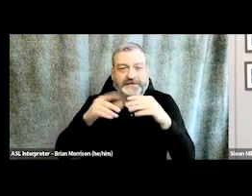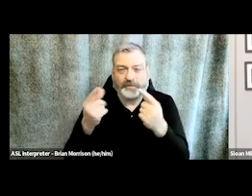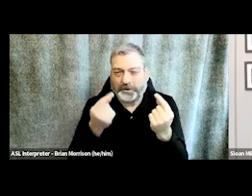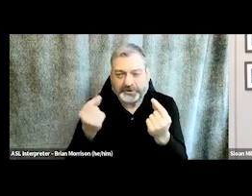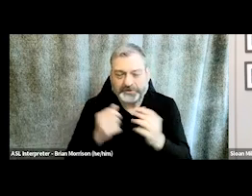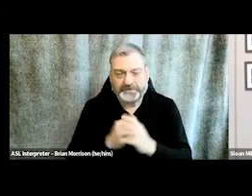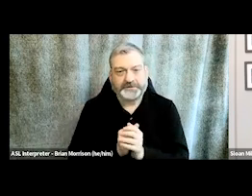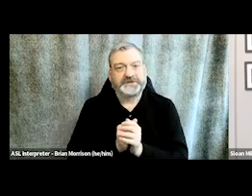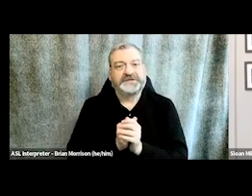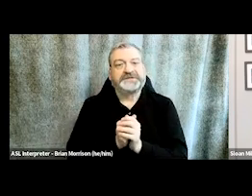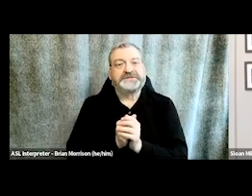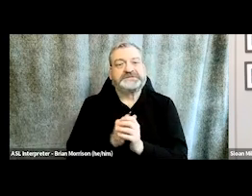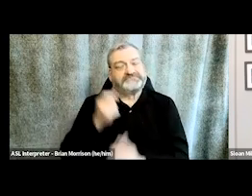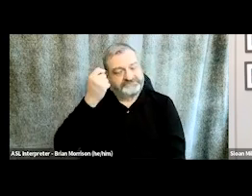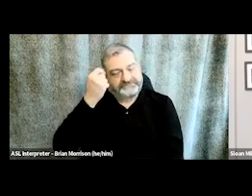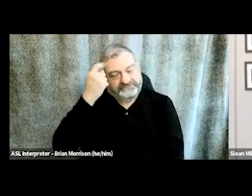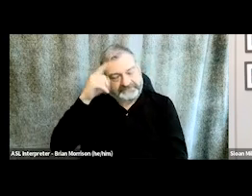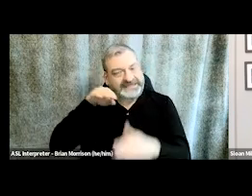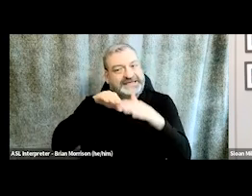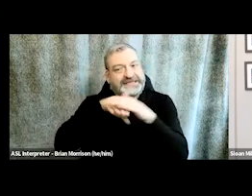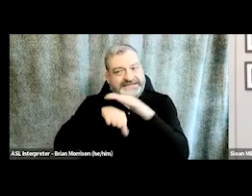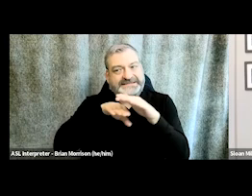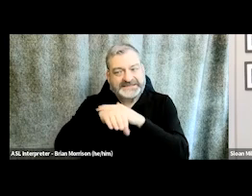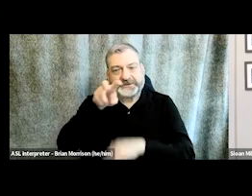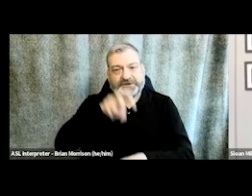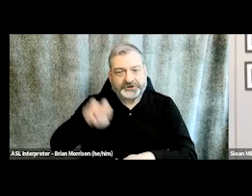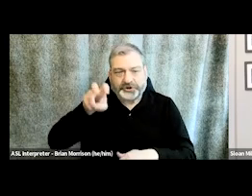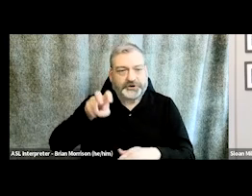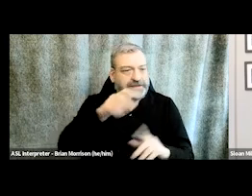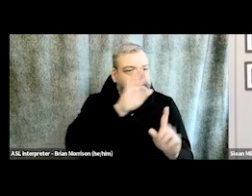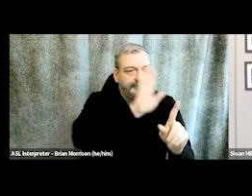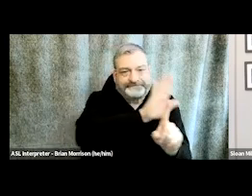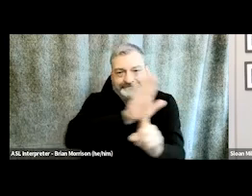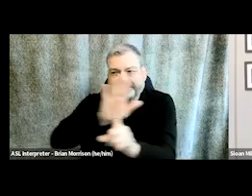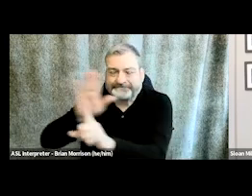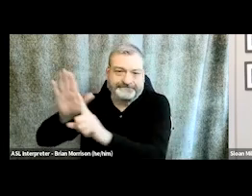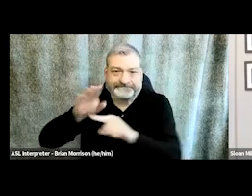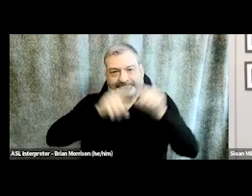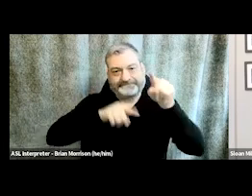and your journey along that pathway is variable. So we are going to be starting from the beginning,